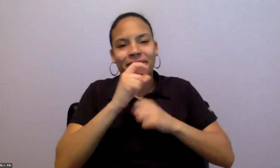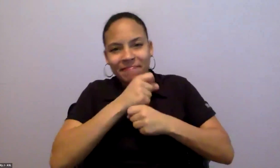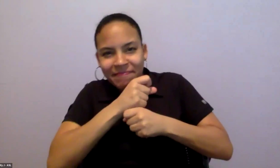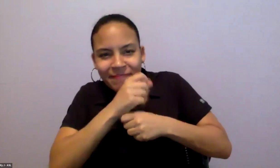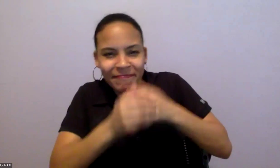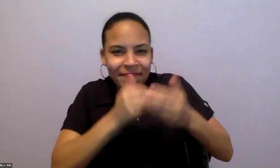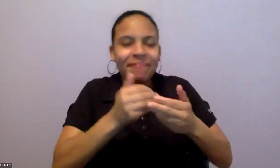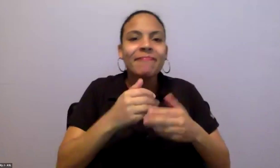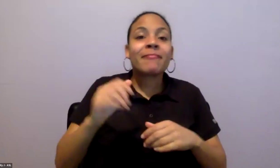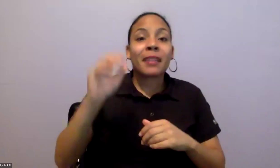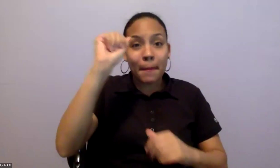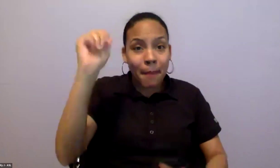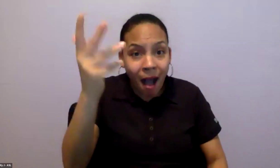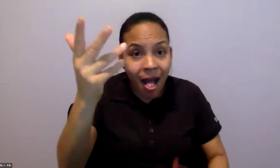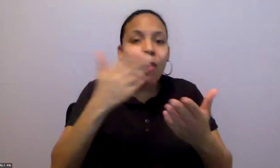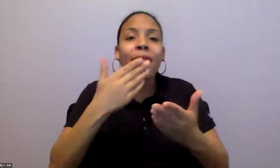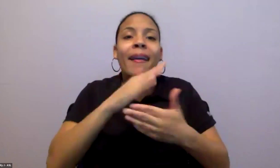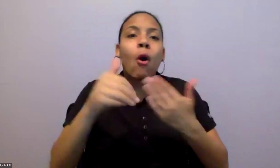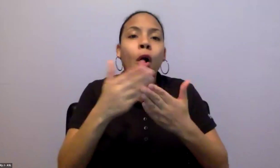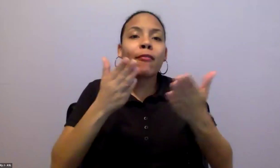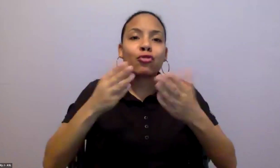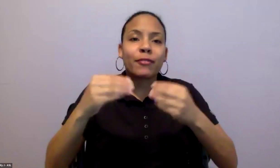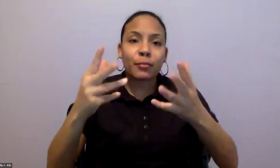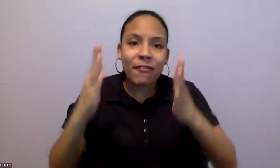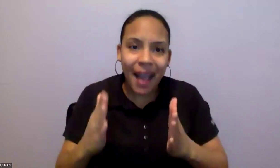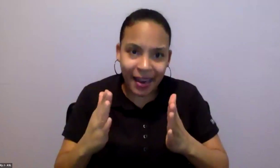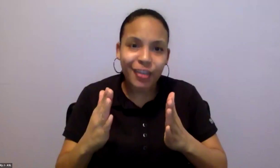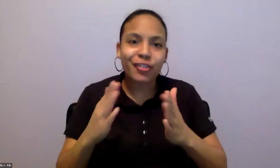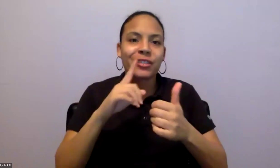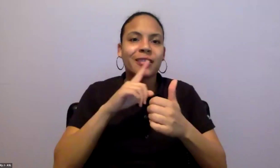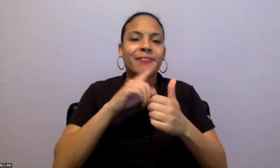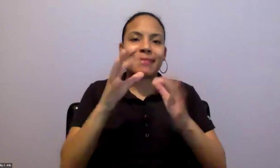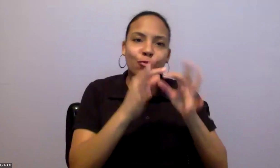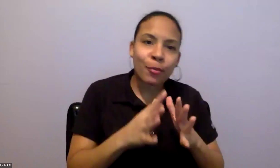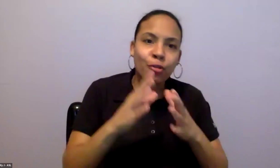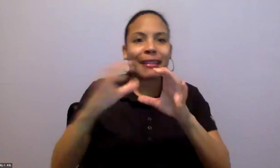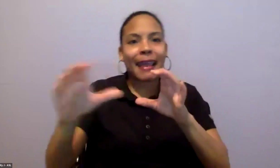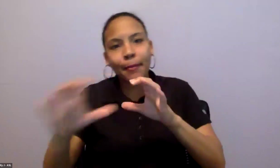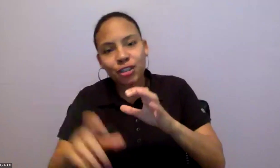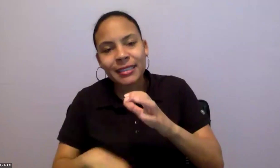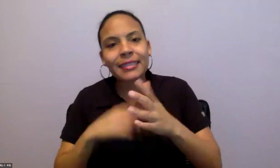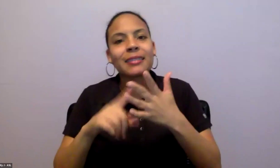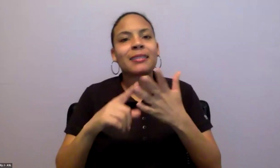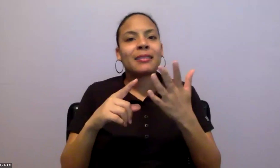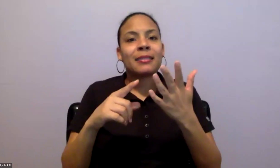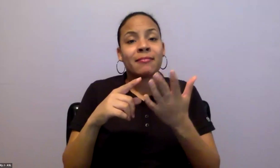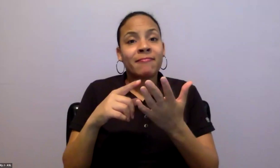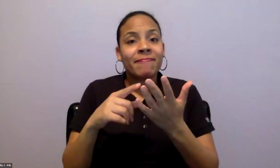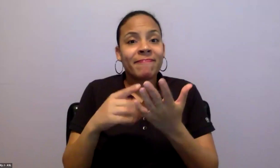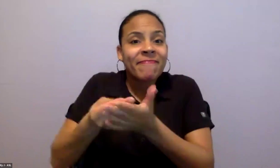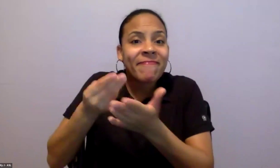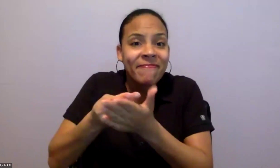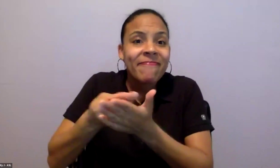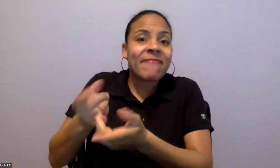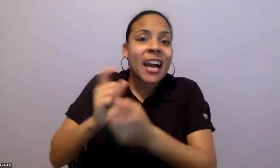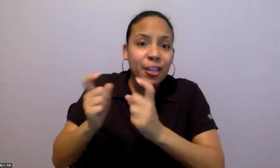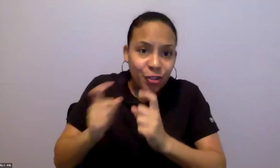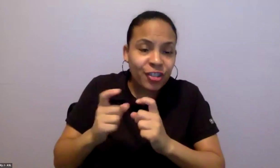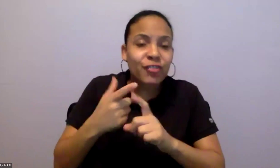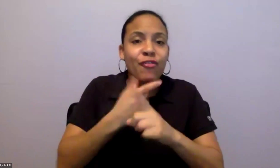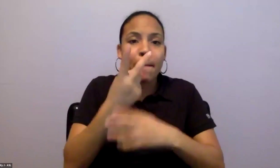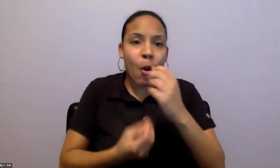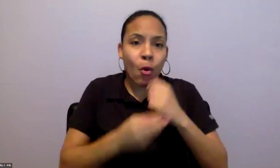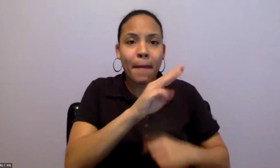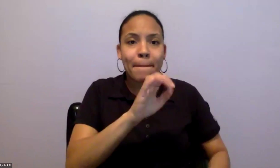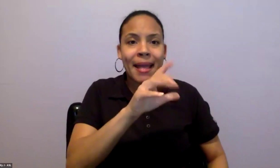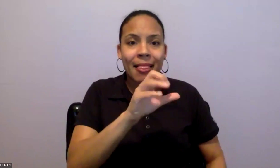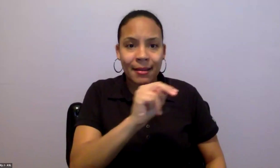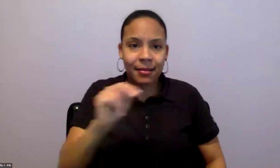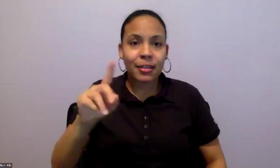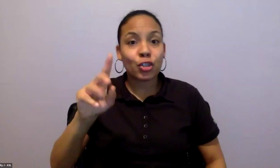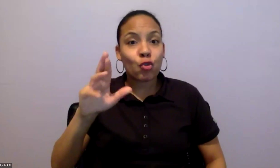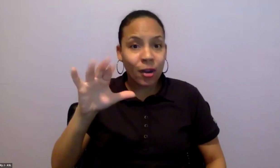N., Holly J., Thea, Abby, and our funders at the Mellon and Doris Duke Foundations. Bye, y'all.